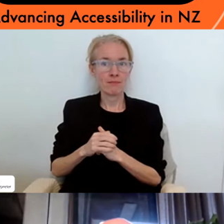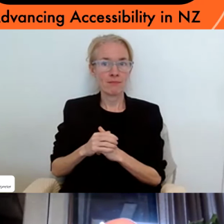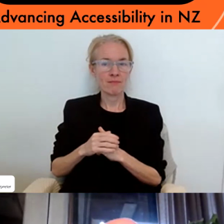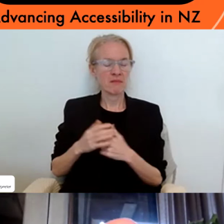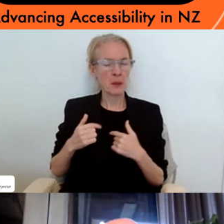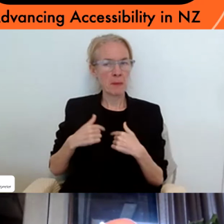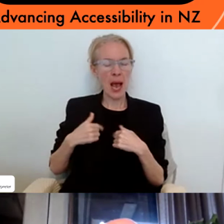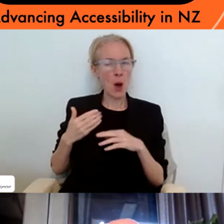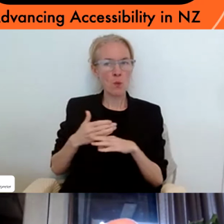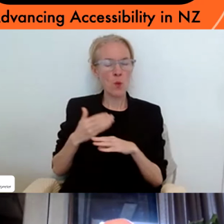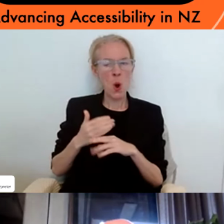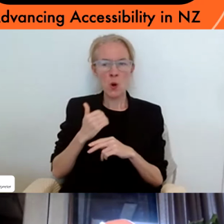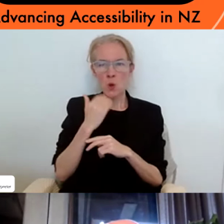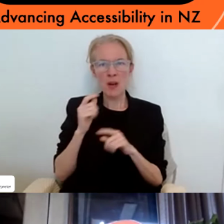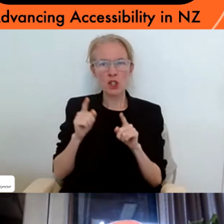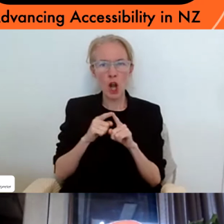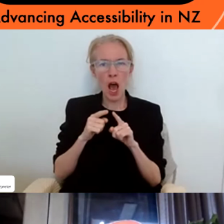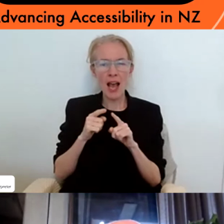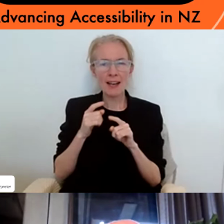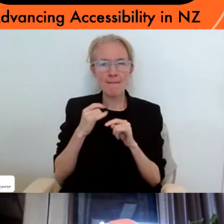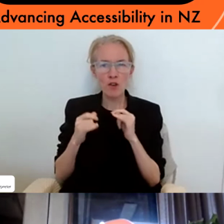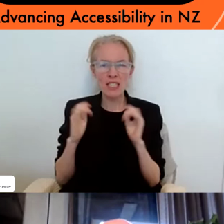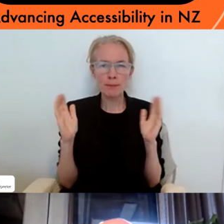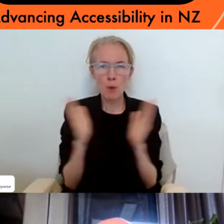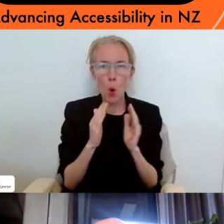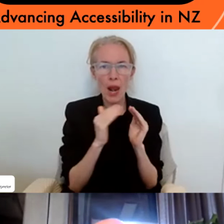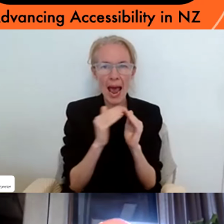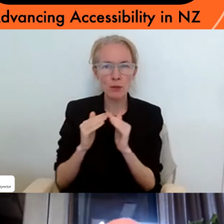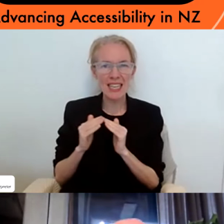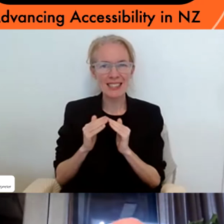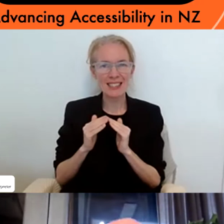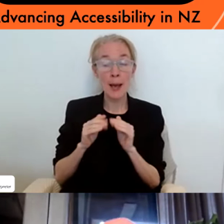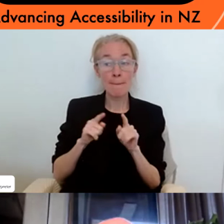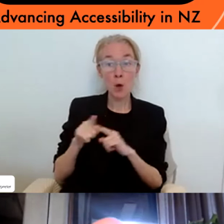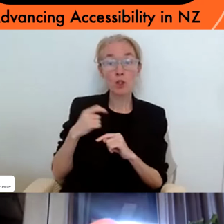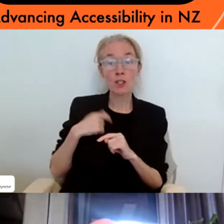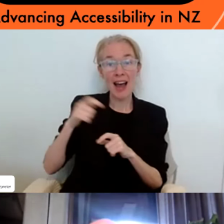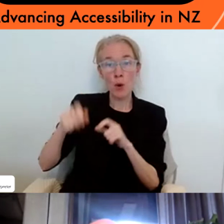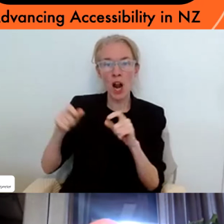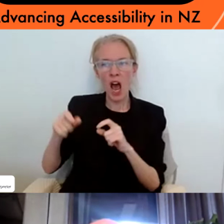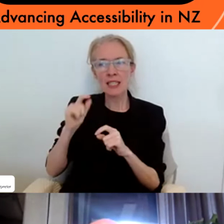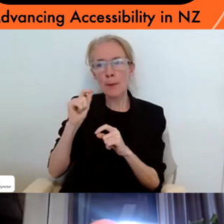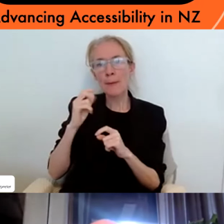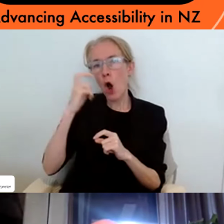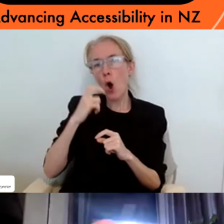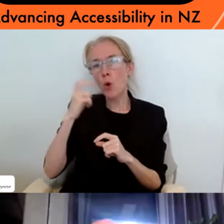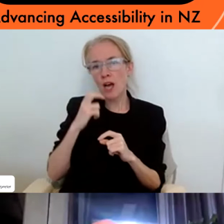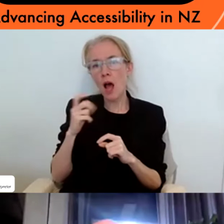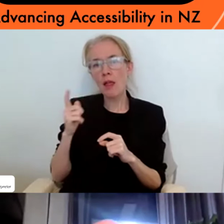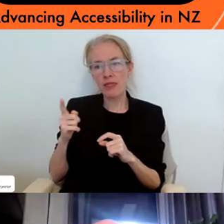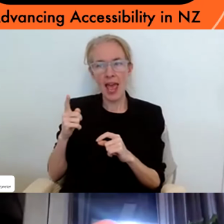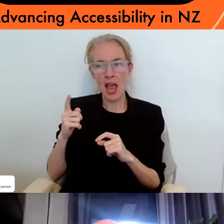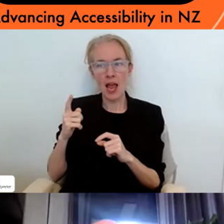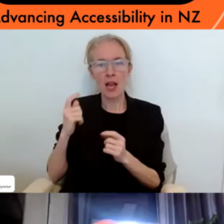generally looking at the more mature sort of client as well. And scale,